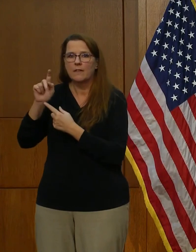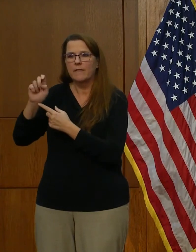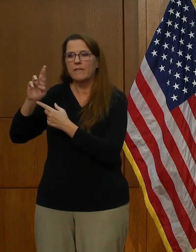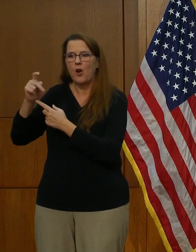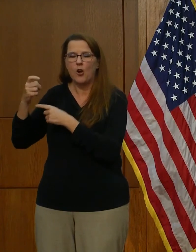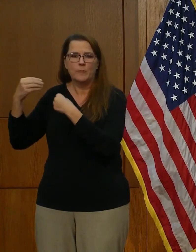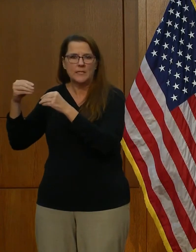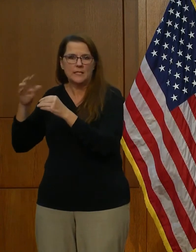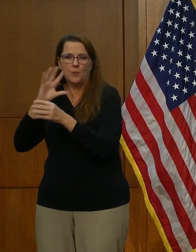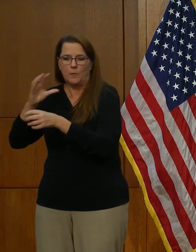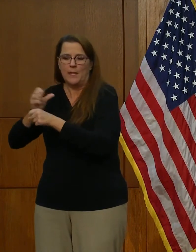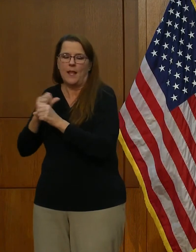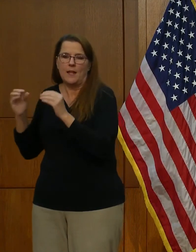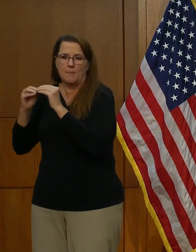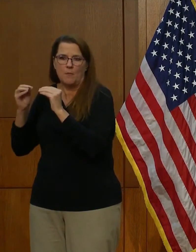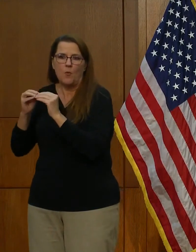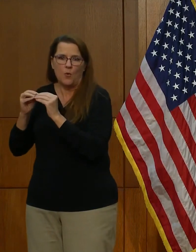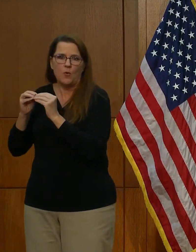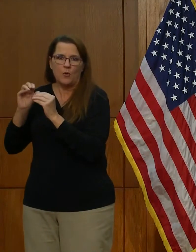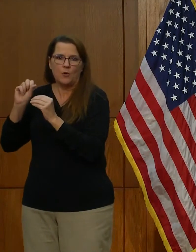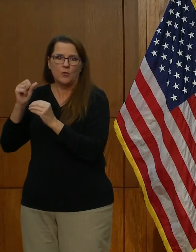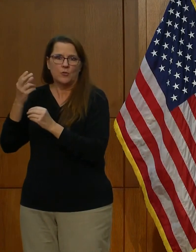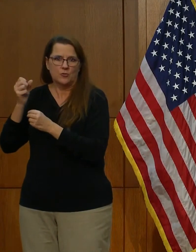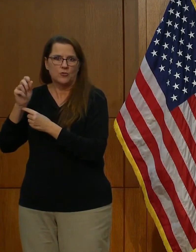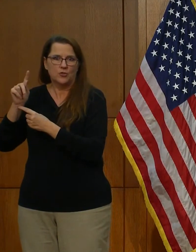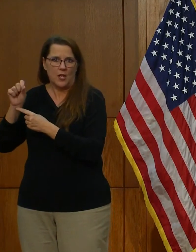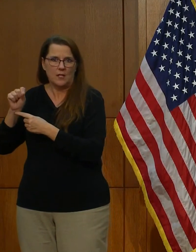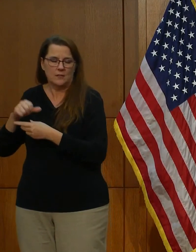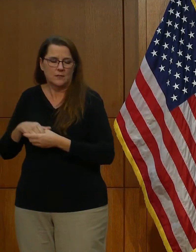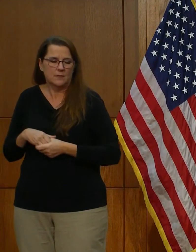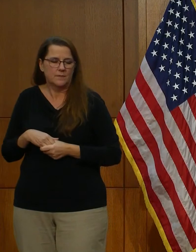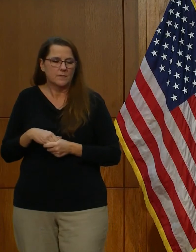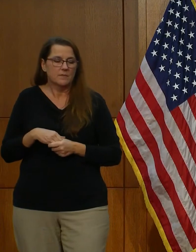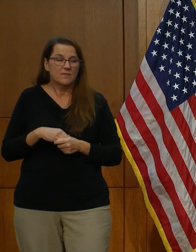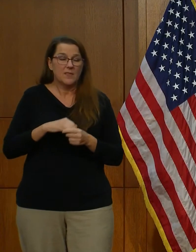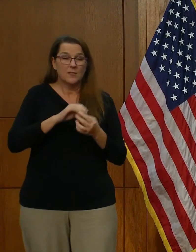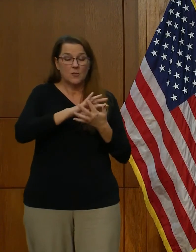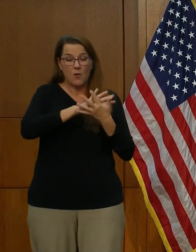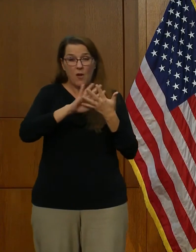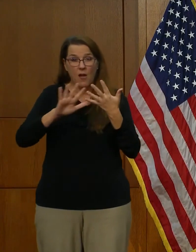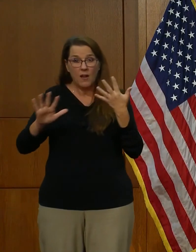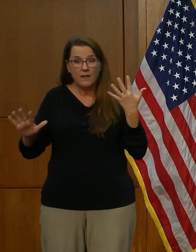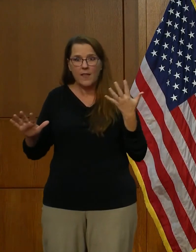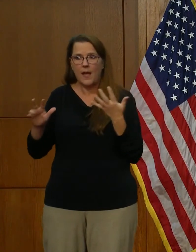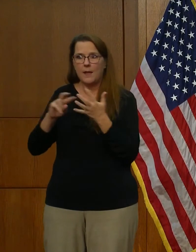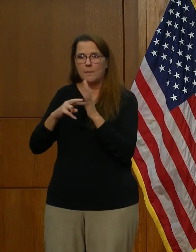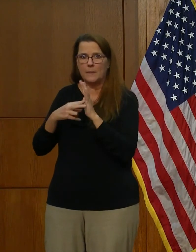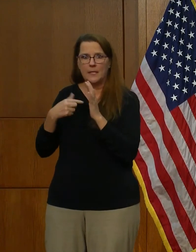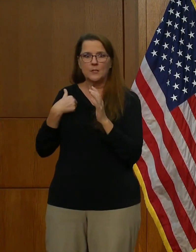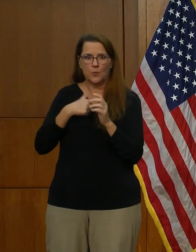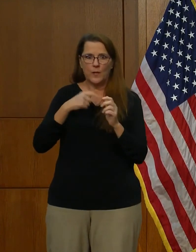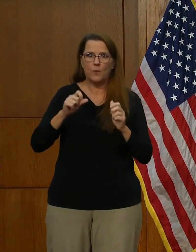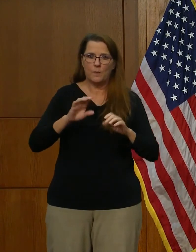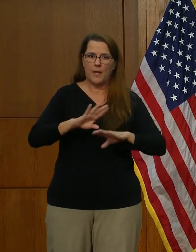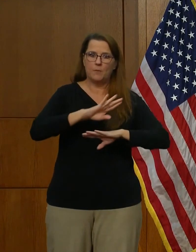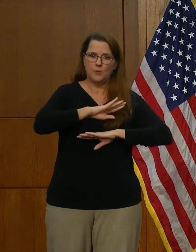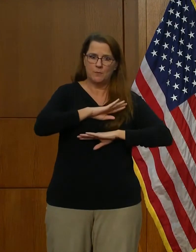ALSO BE GETTING MORE AND MORE. S O. I THINK ALL OF THAT PUTS